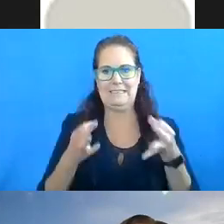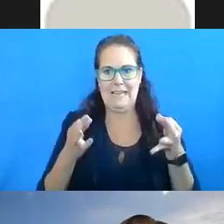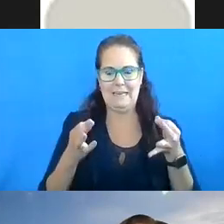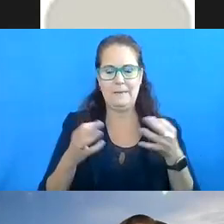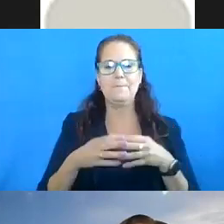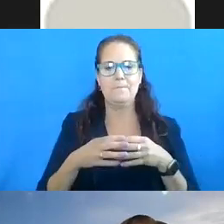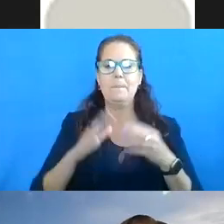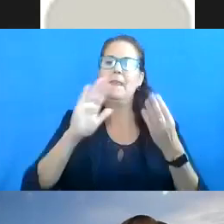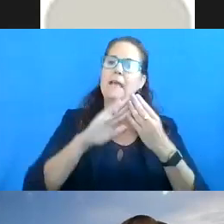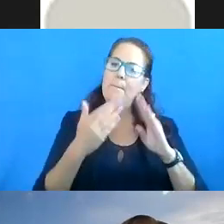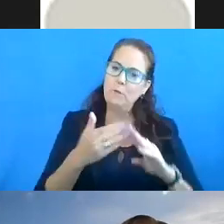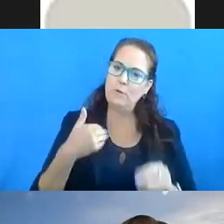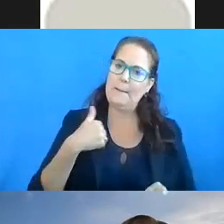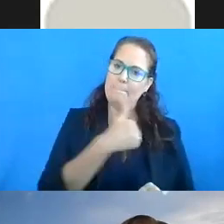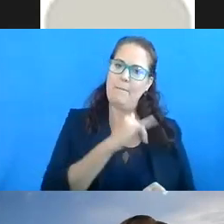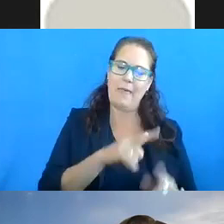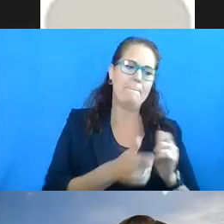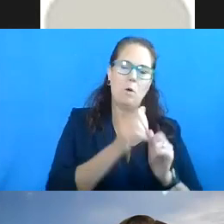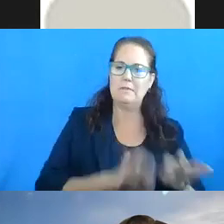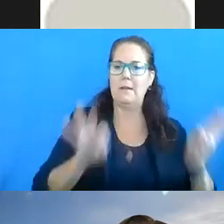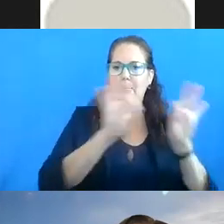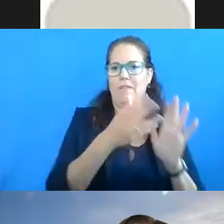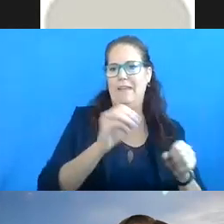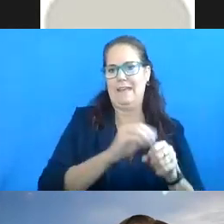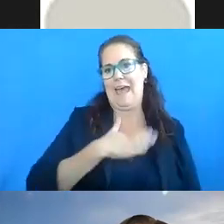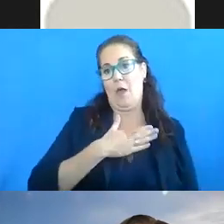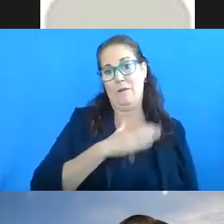community members was most important thing in our CCP because some people had children that